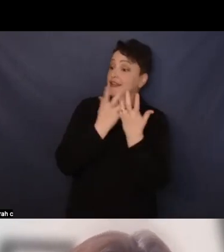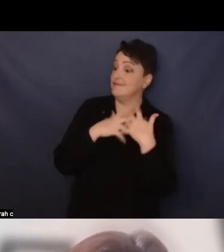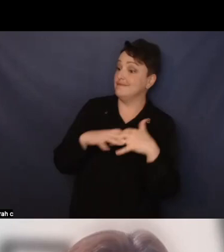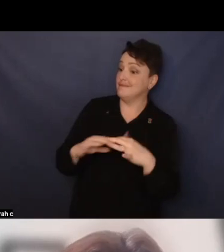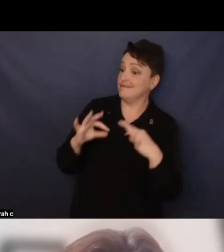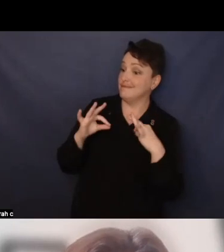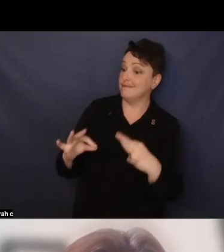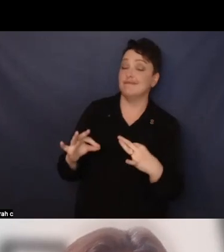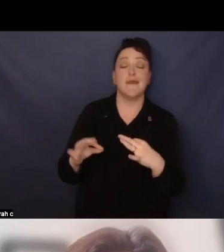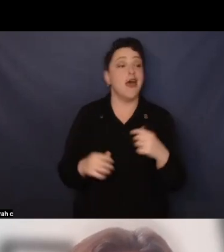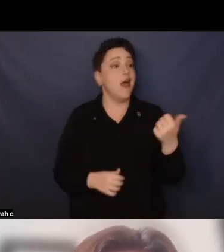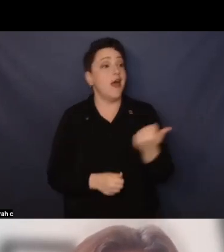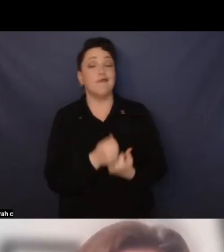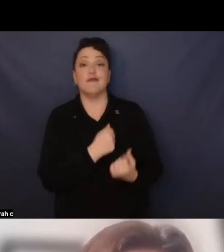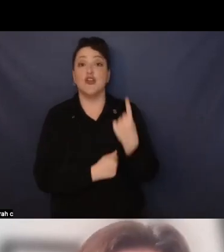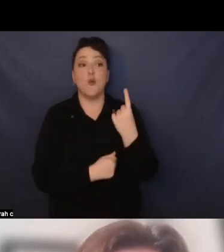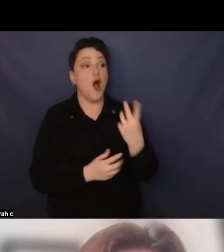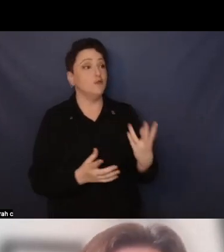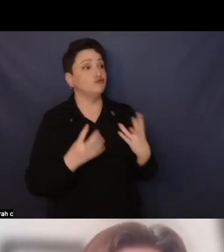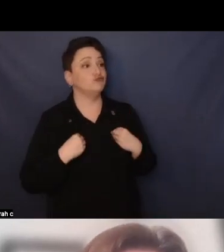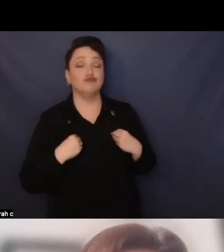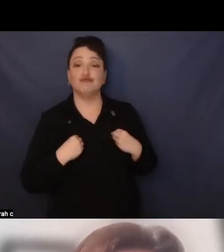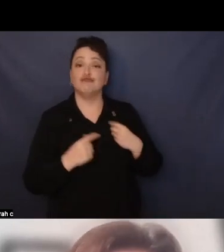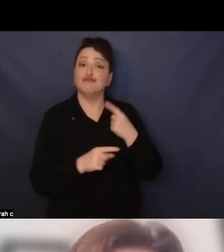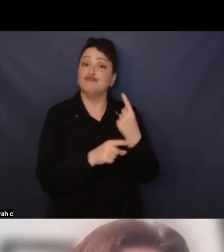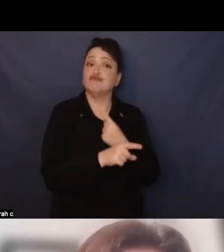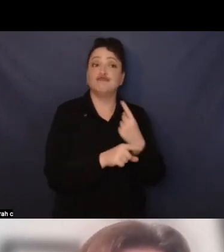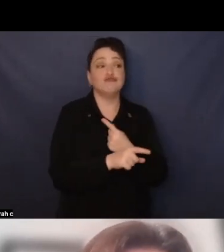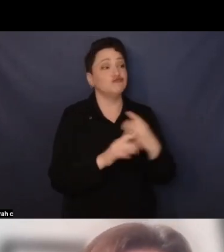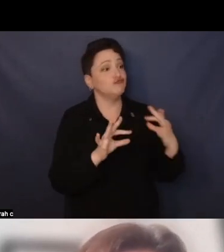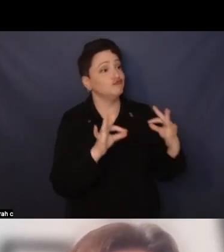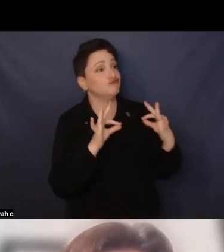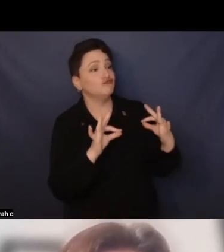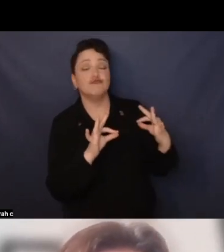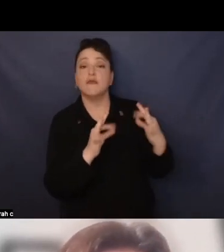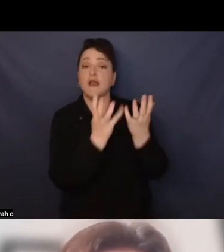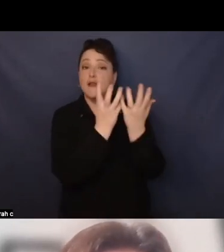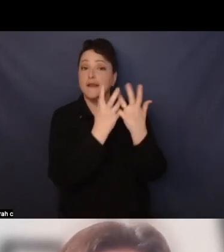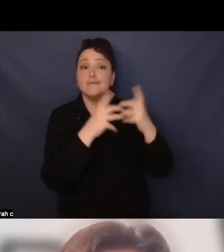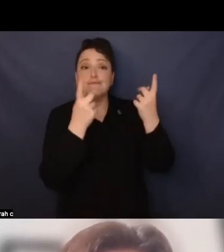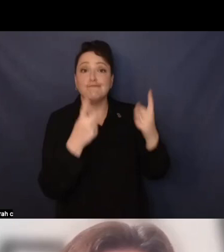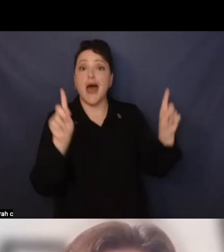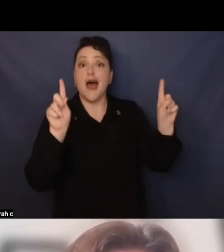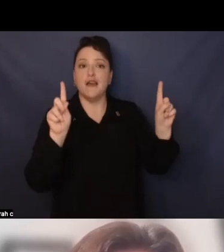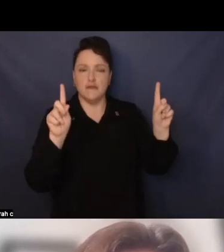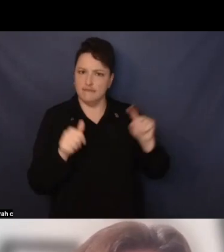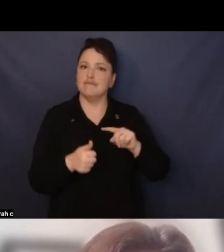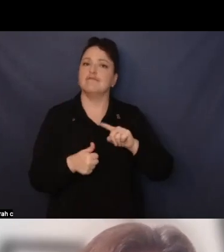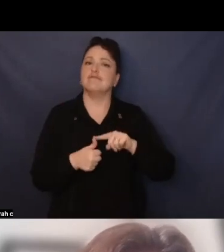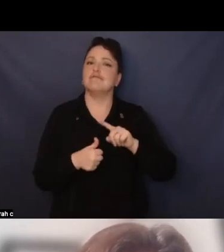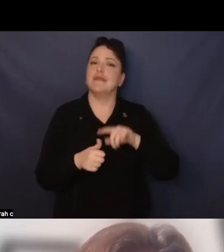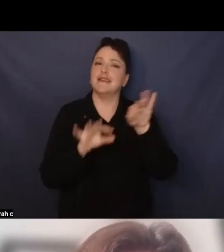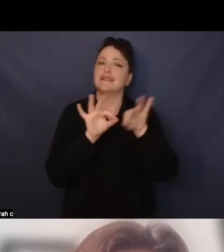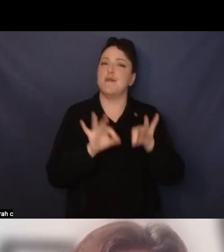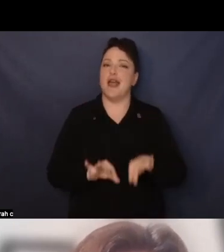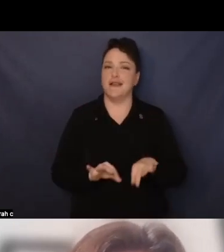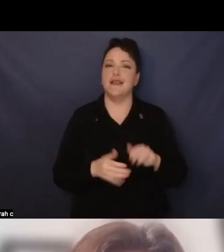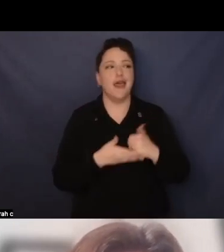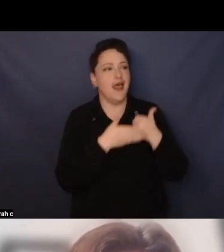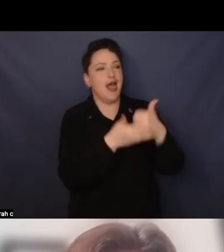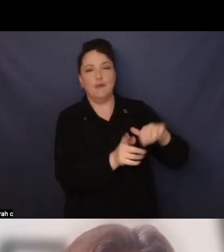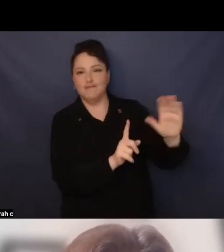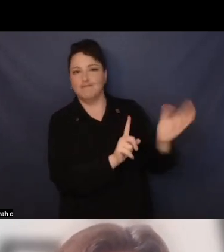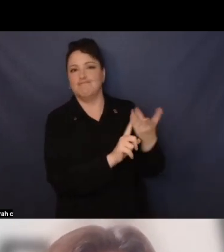and it was no big deal and a success. Those are additional ideas. Next slide.